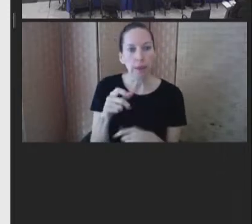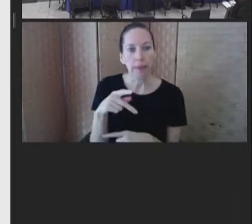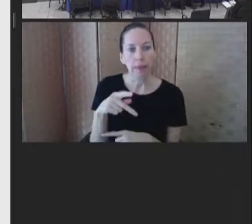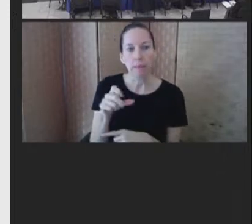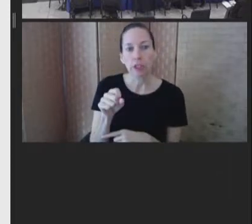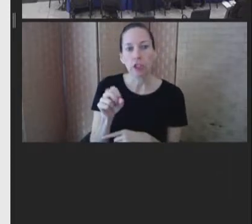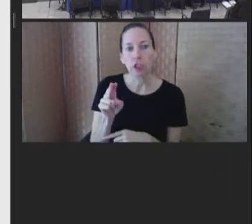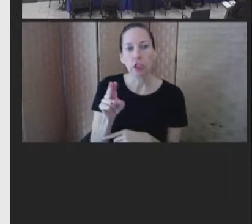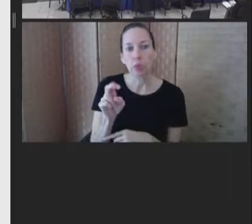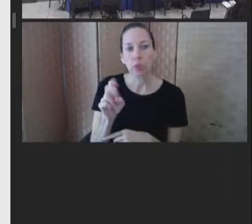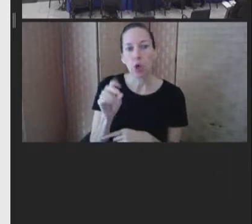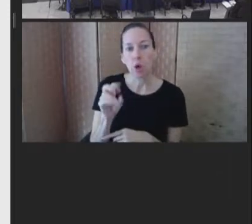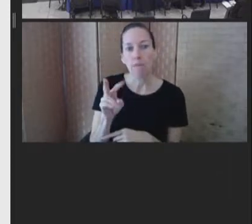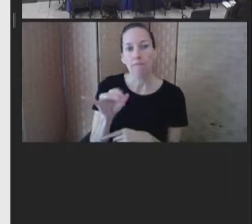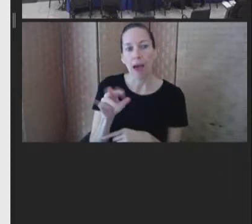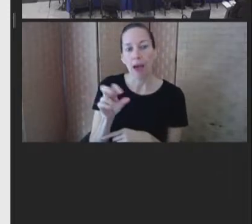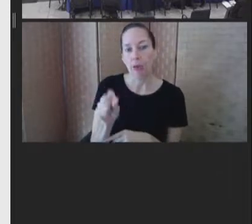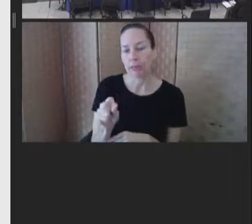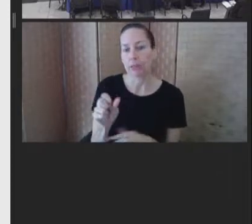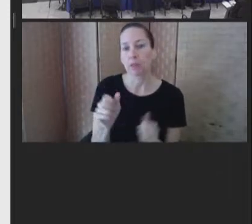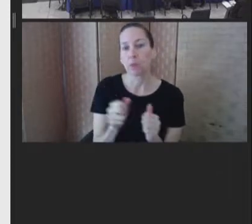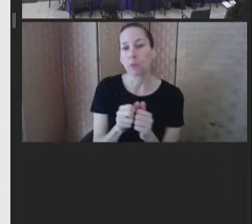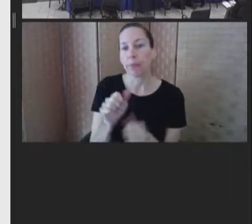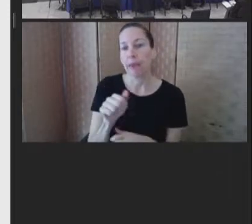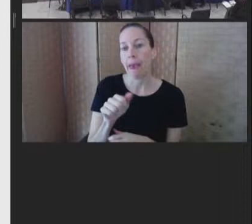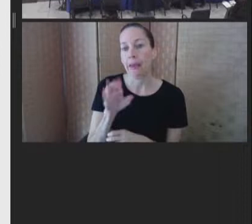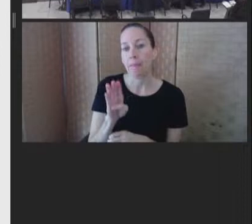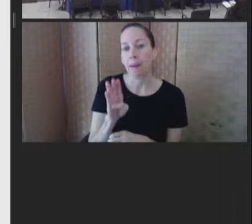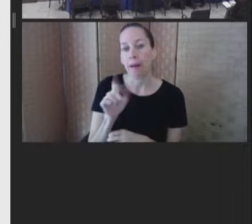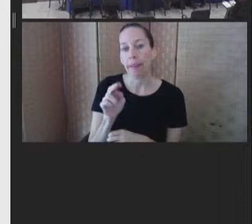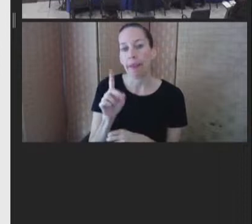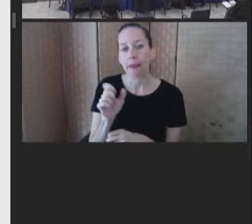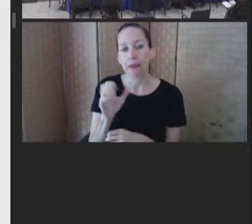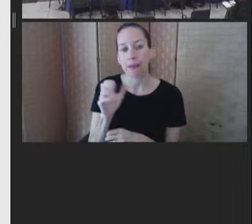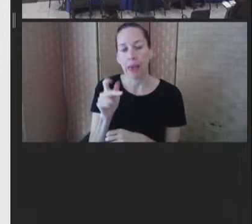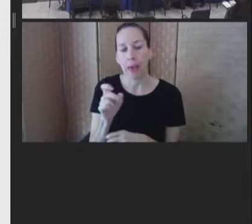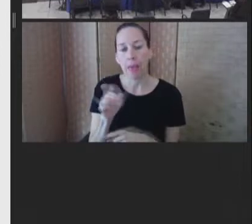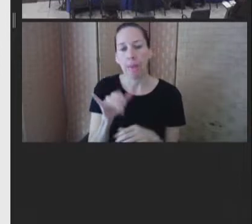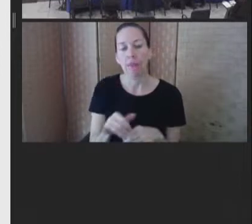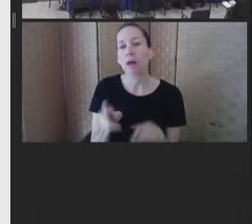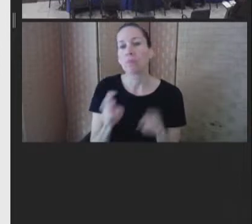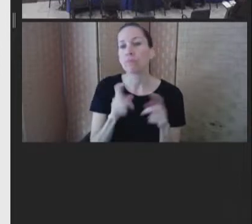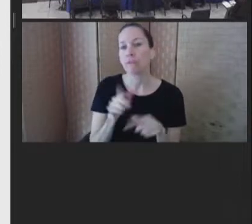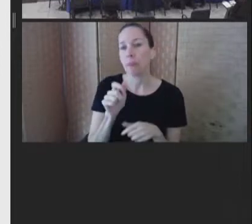antibody landscape provided by Derick Smith Lab from the SAVE Program. The vaccines were safe